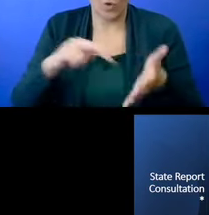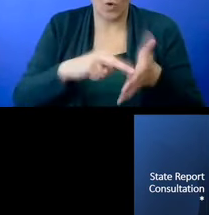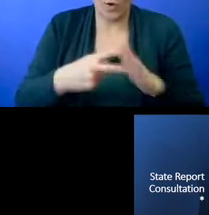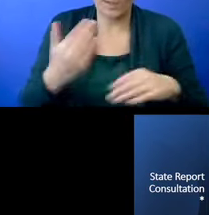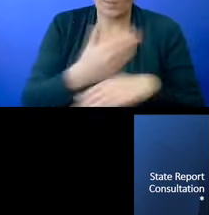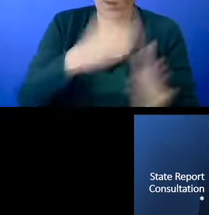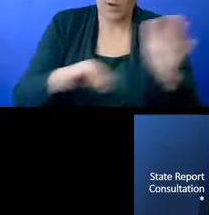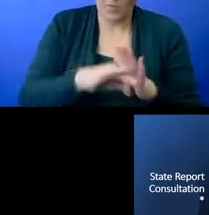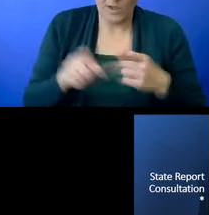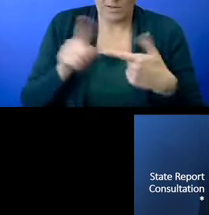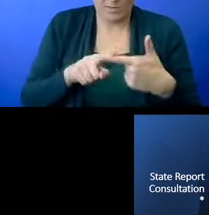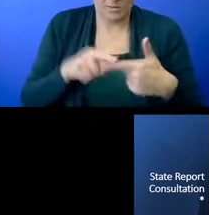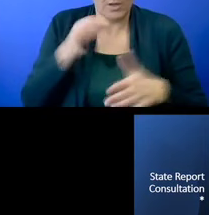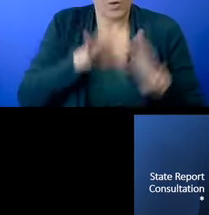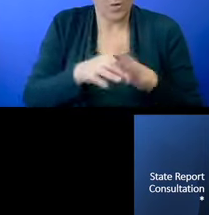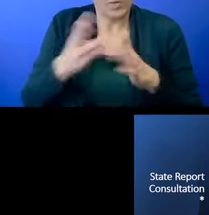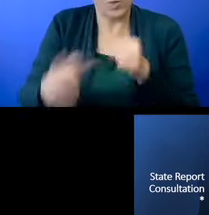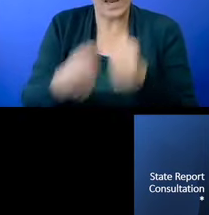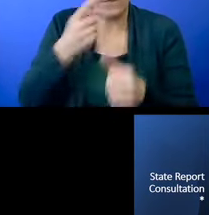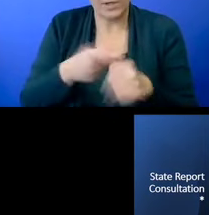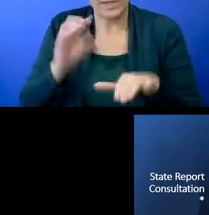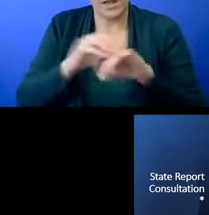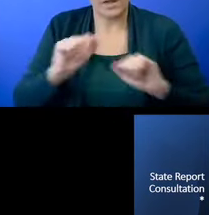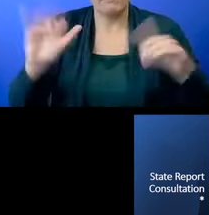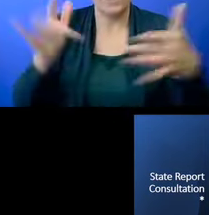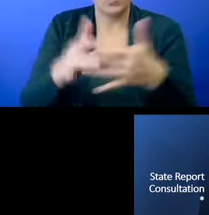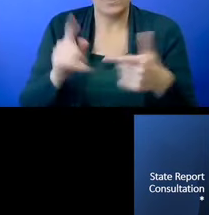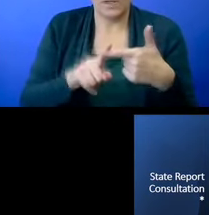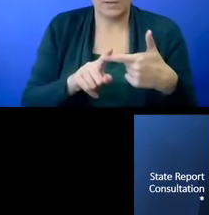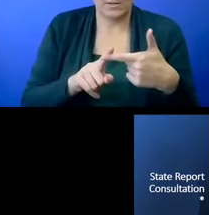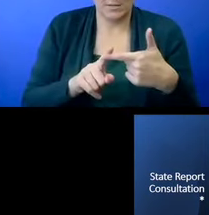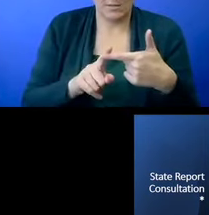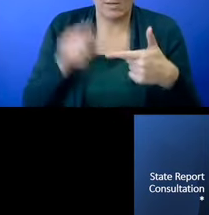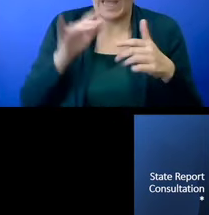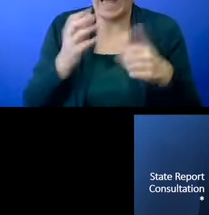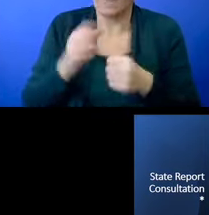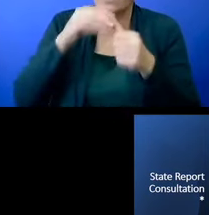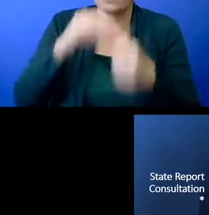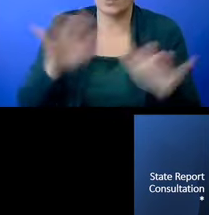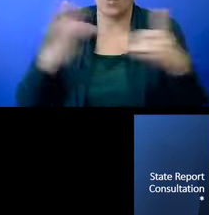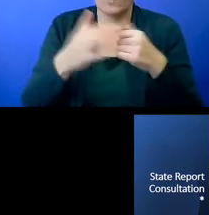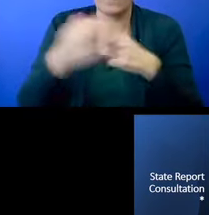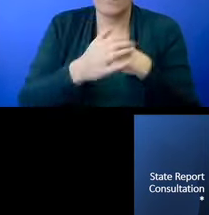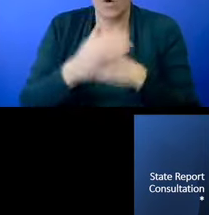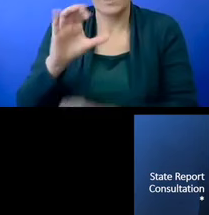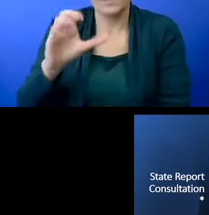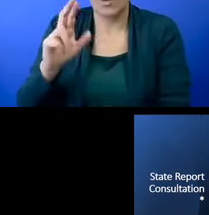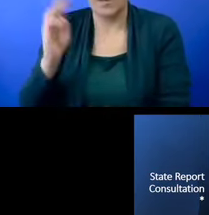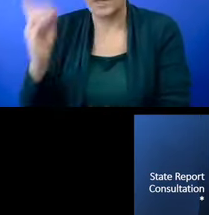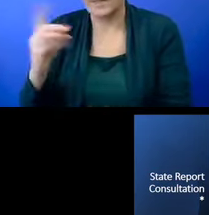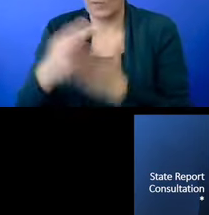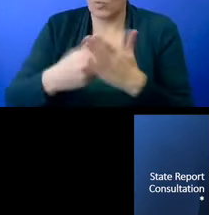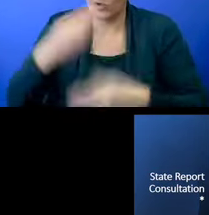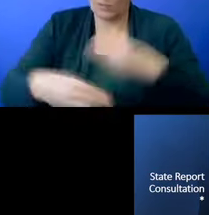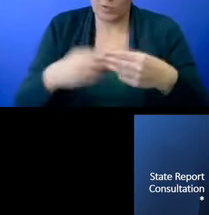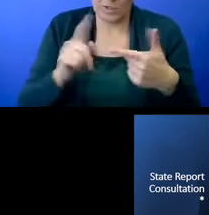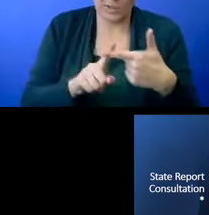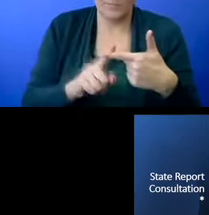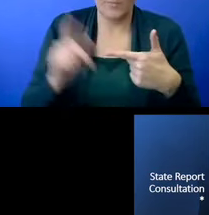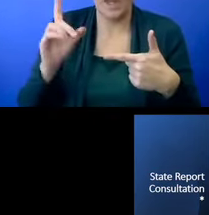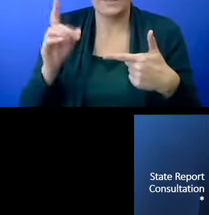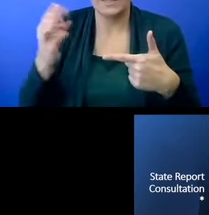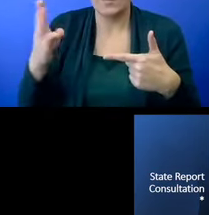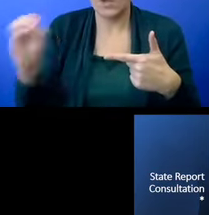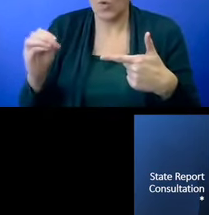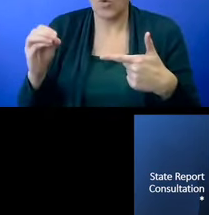They will advertise those on the website for the CRPD reporting process, and the DPO coalition will share that link with you.